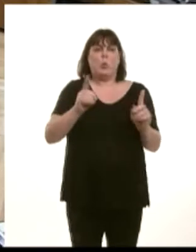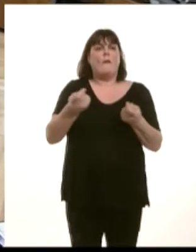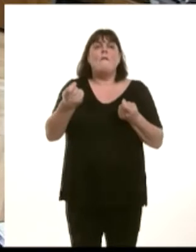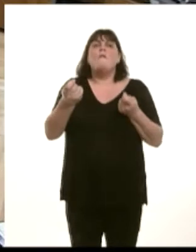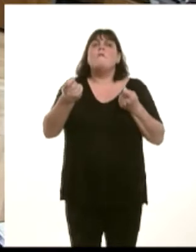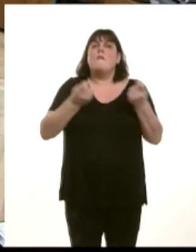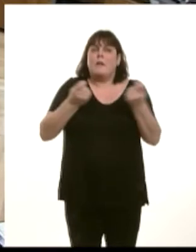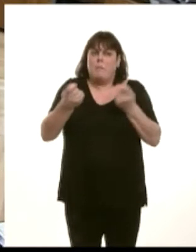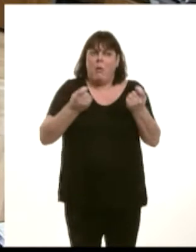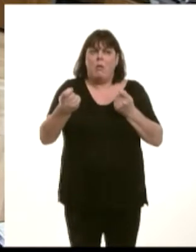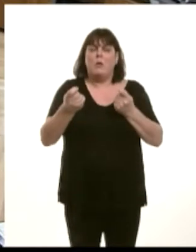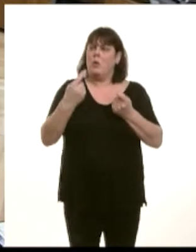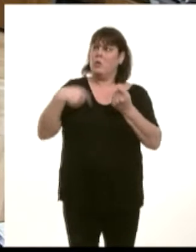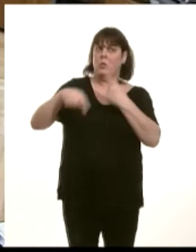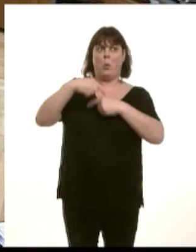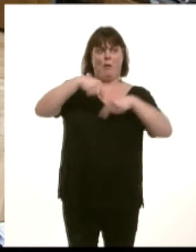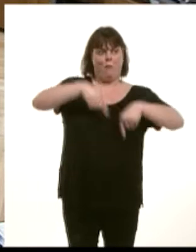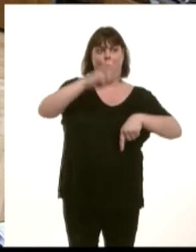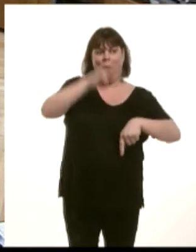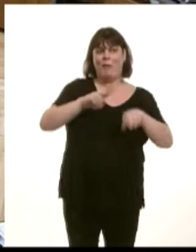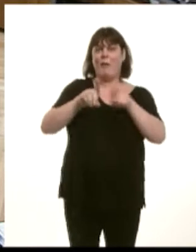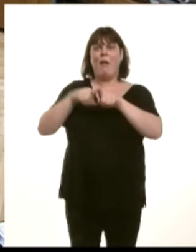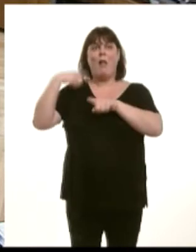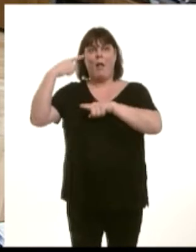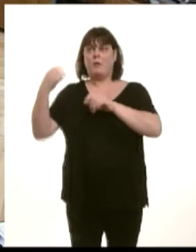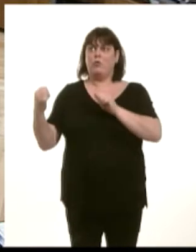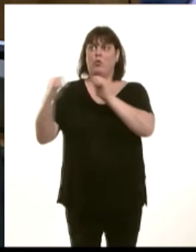is the opportunity of an agreement by St David’s Day.